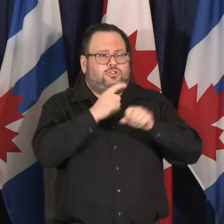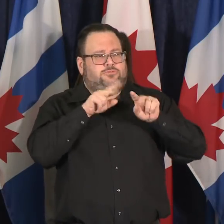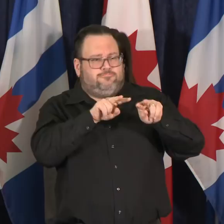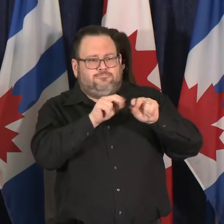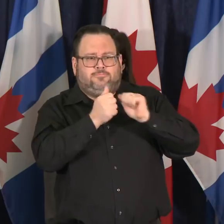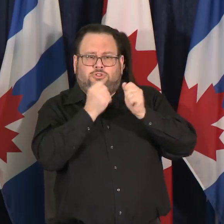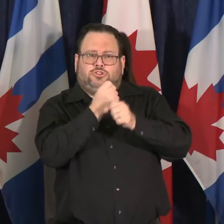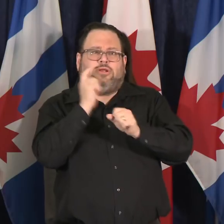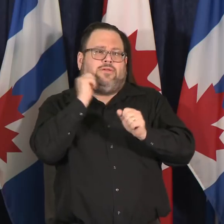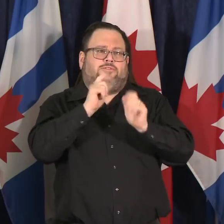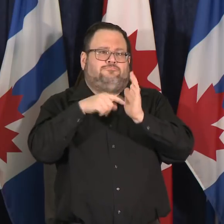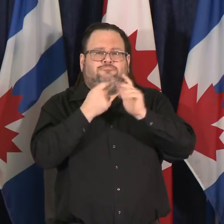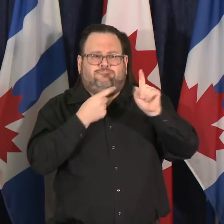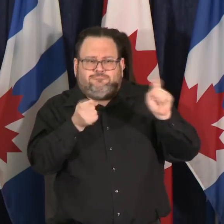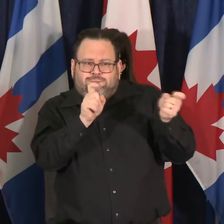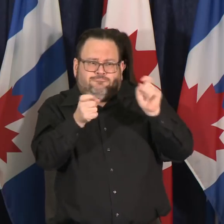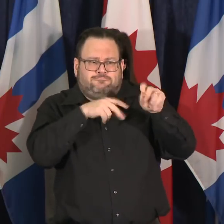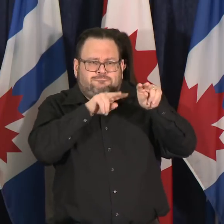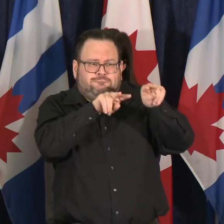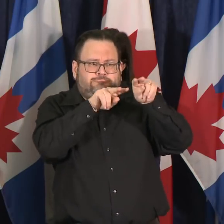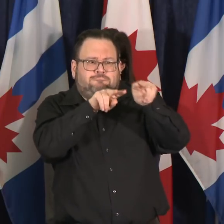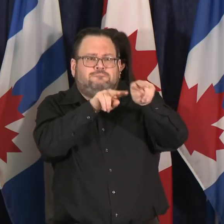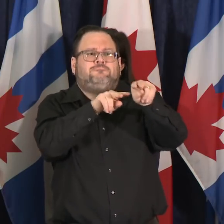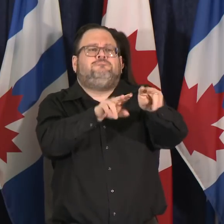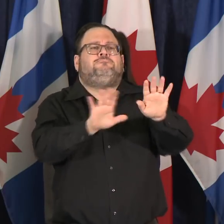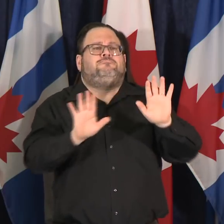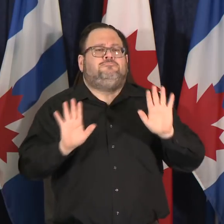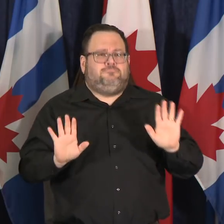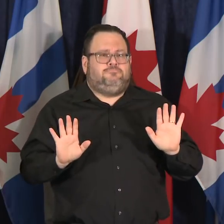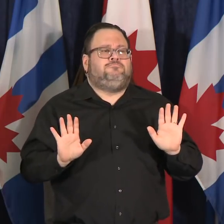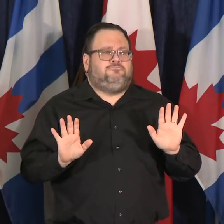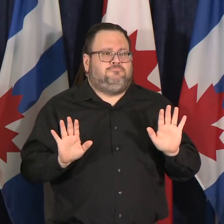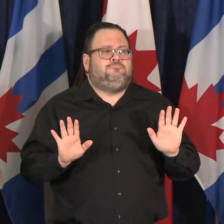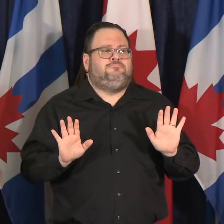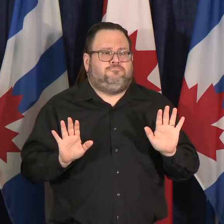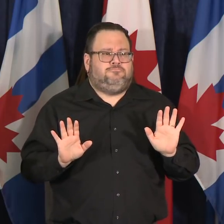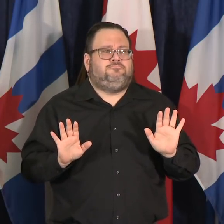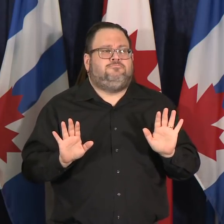matter expert in public health dr. Davila has and continues to lead the